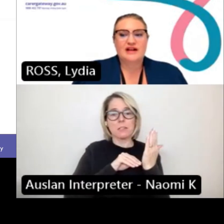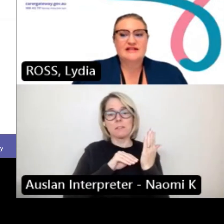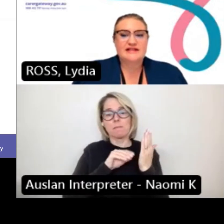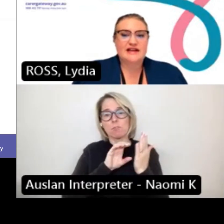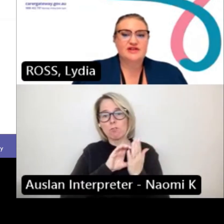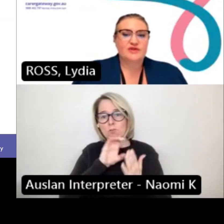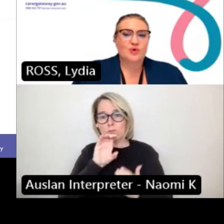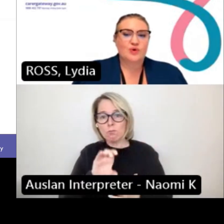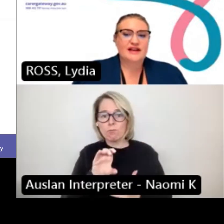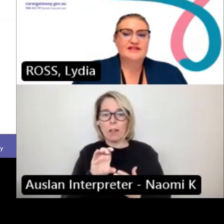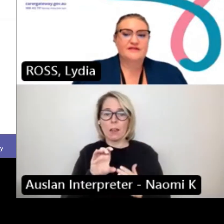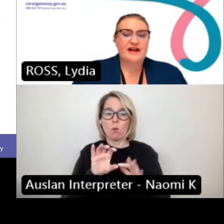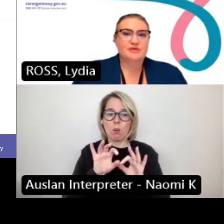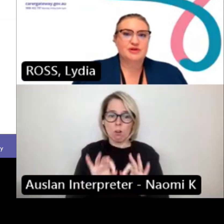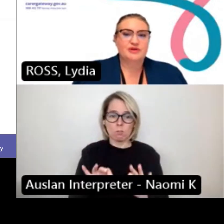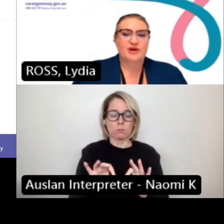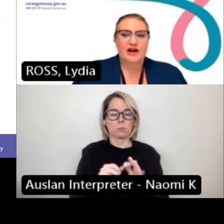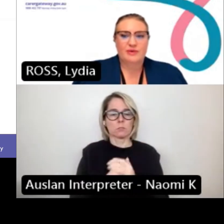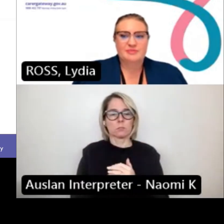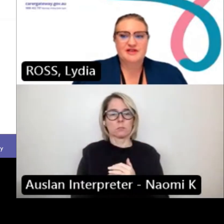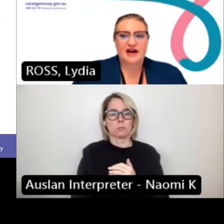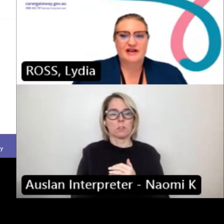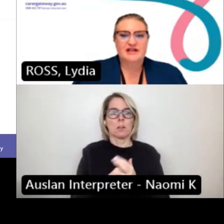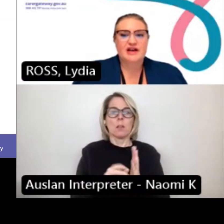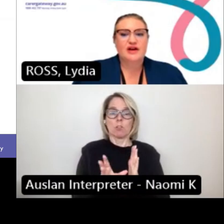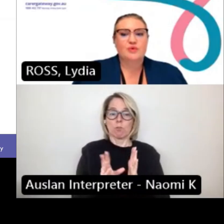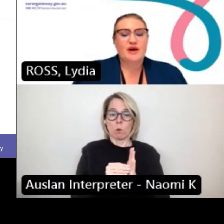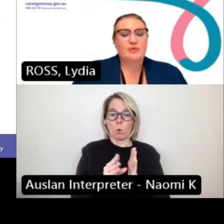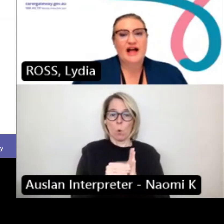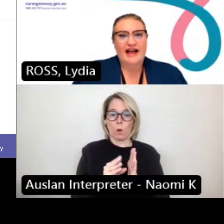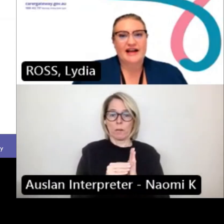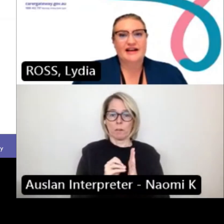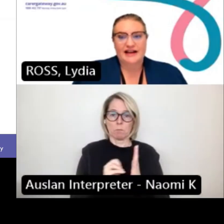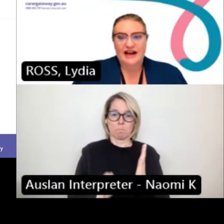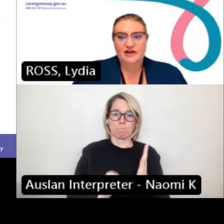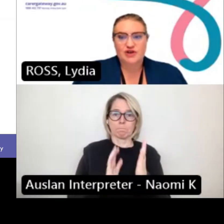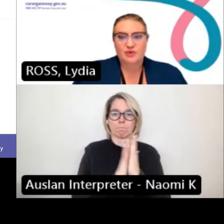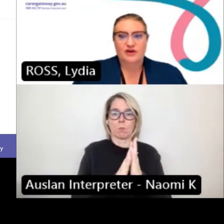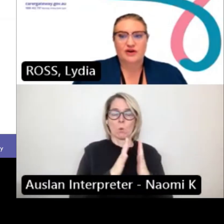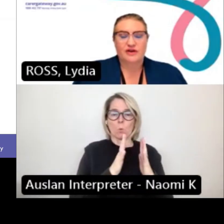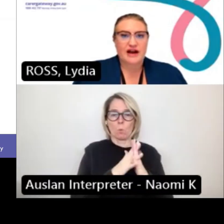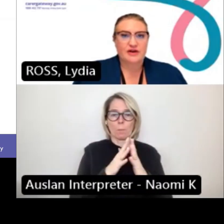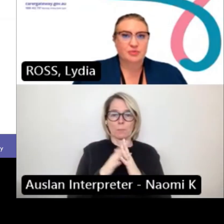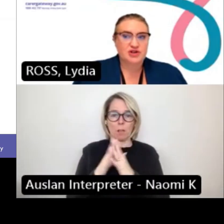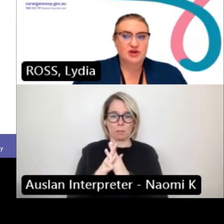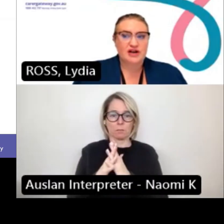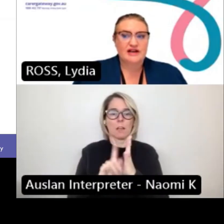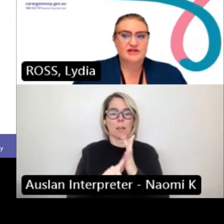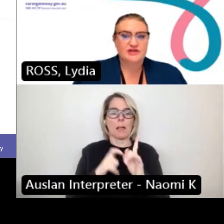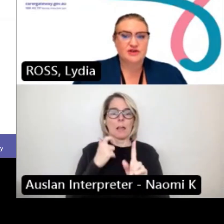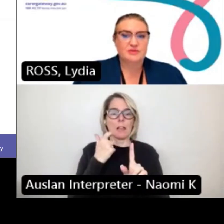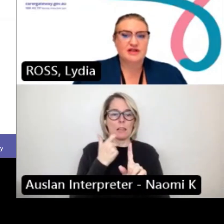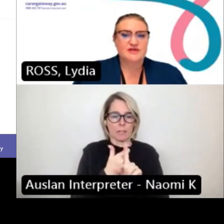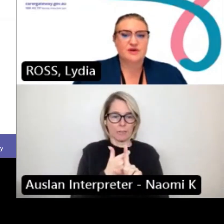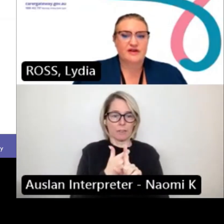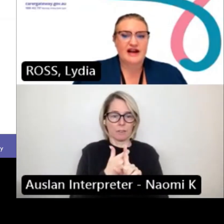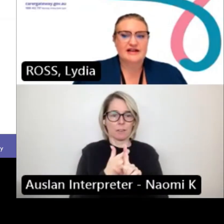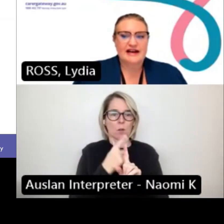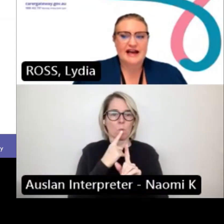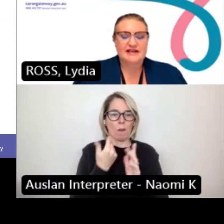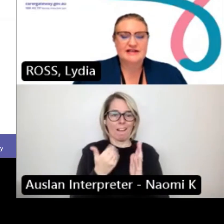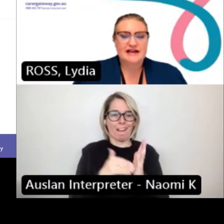Once the session recording is available on our website, we will add a link to it on the Grant Opportunity documents on Grant Connect.